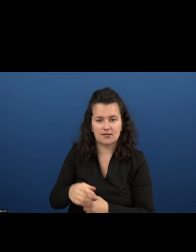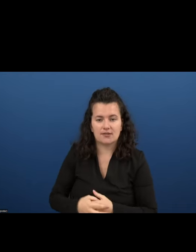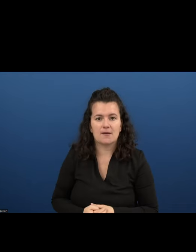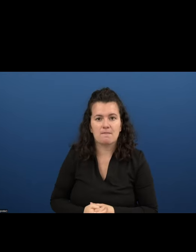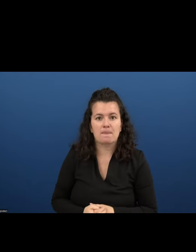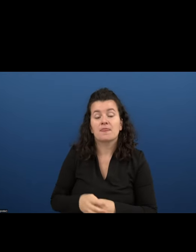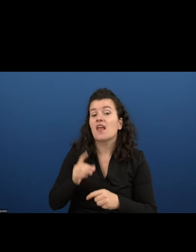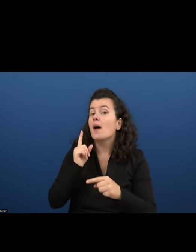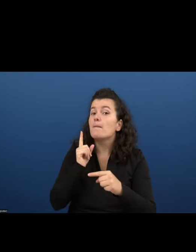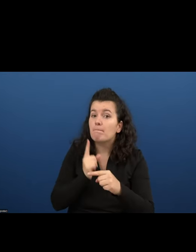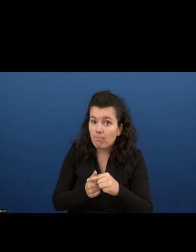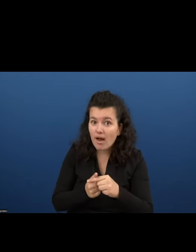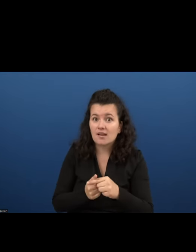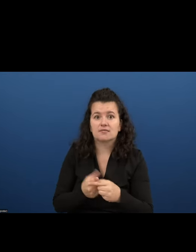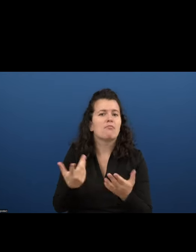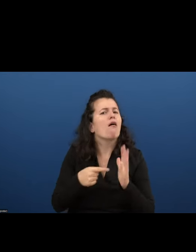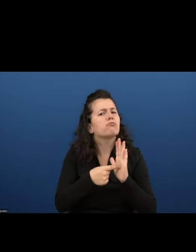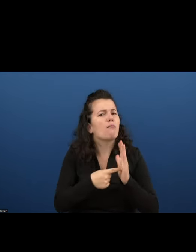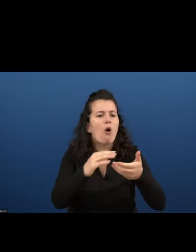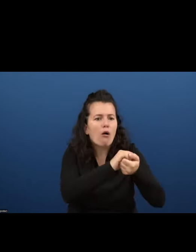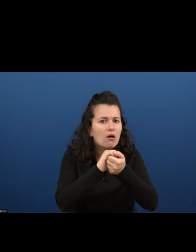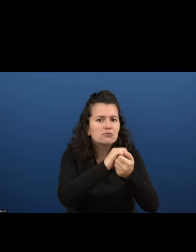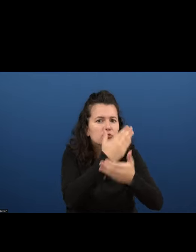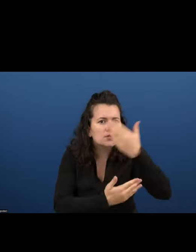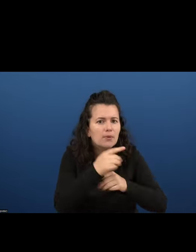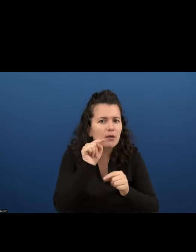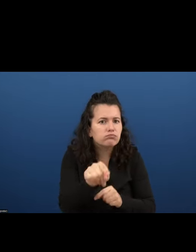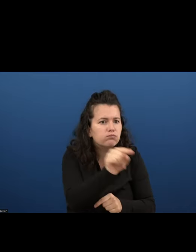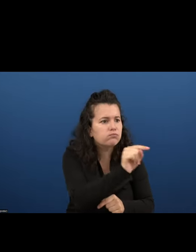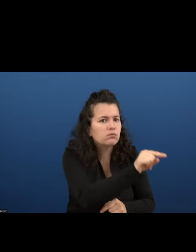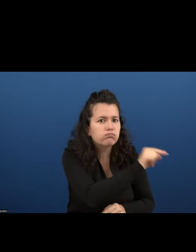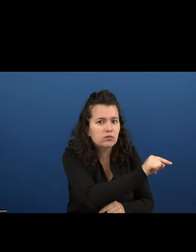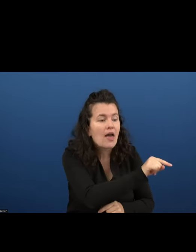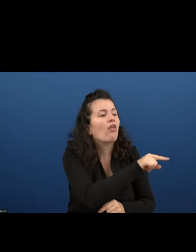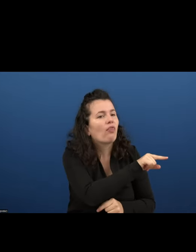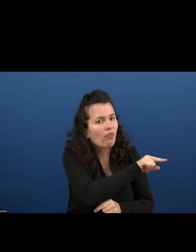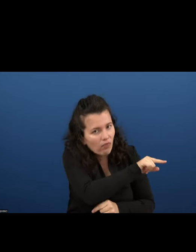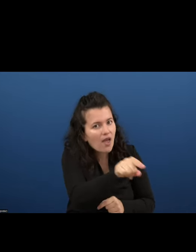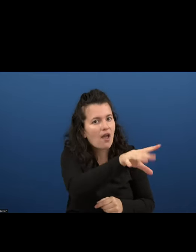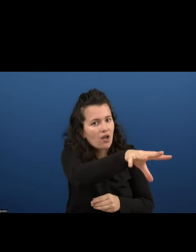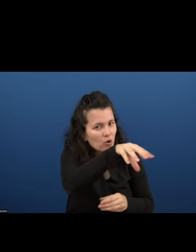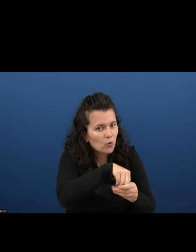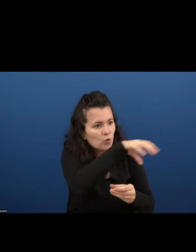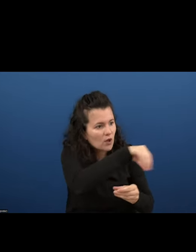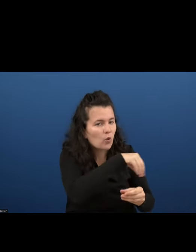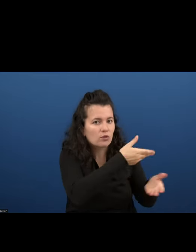representative organizations of persons with disabilities in all stages.